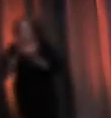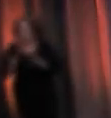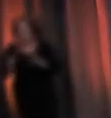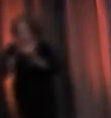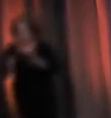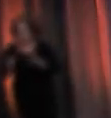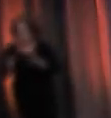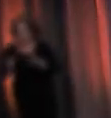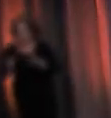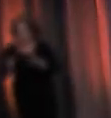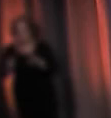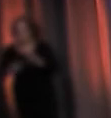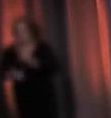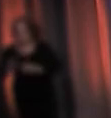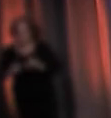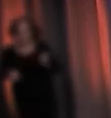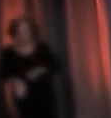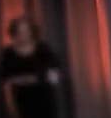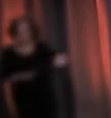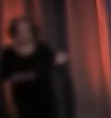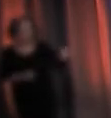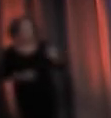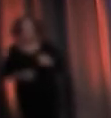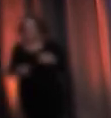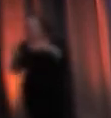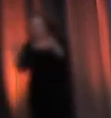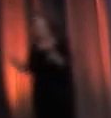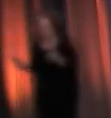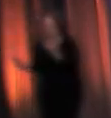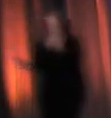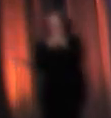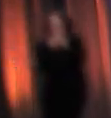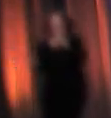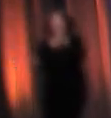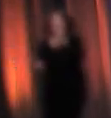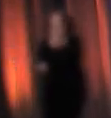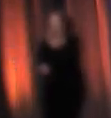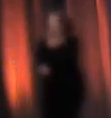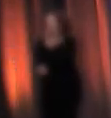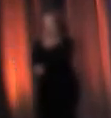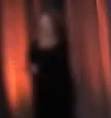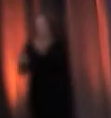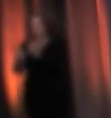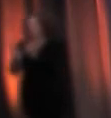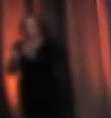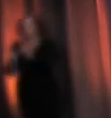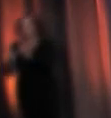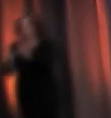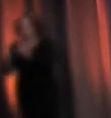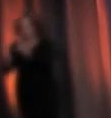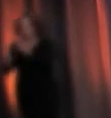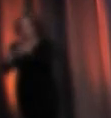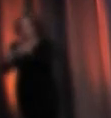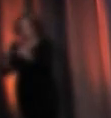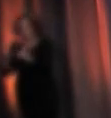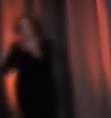Donc, pendant l'intermède du repas, au deuxième sous-sol